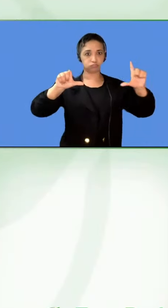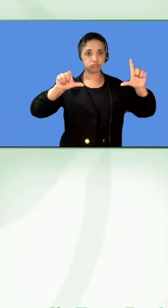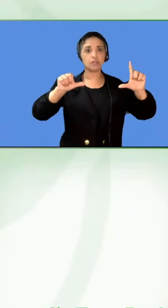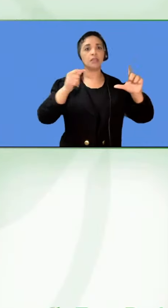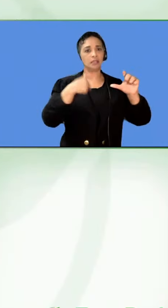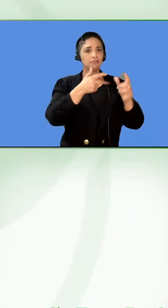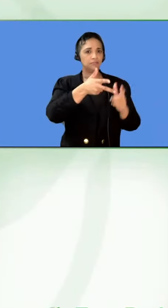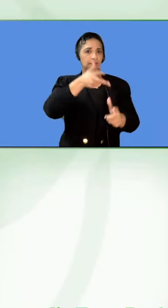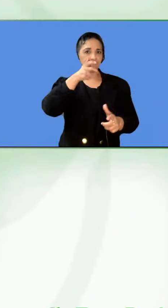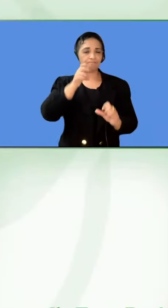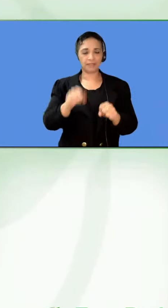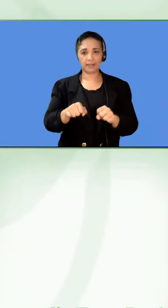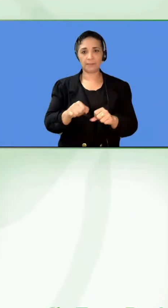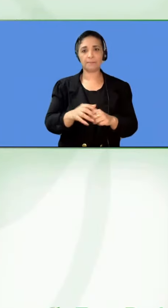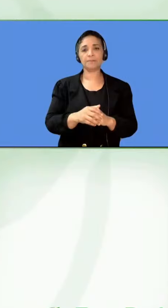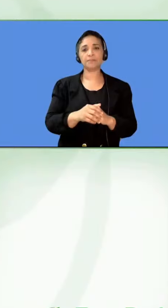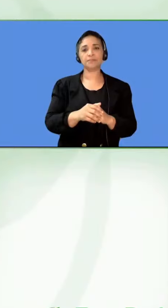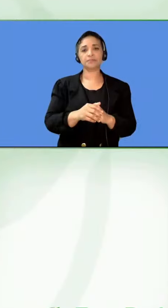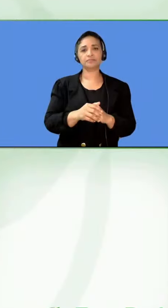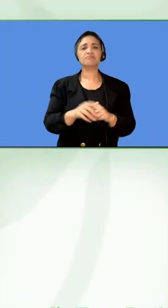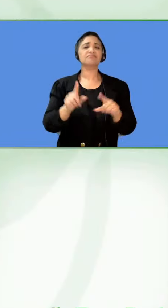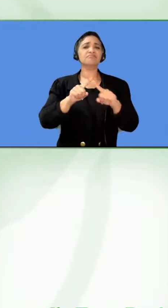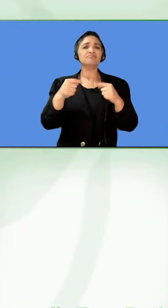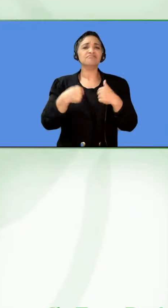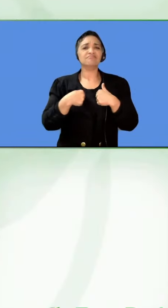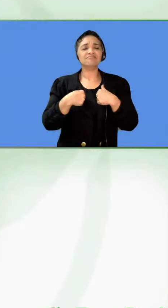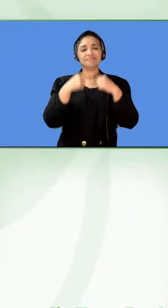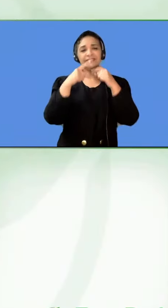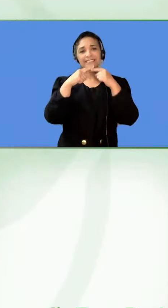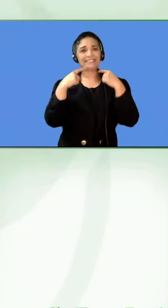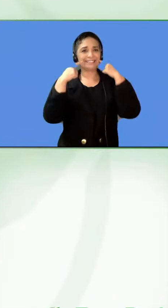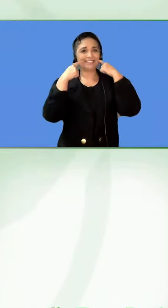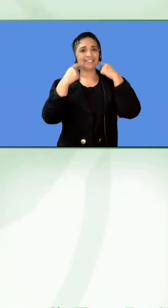Overall, I am really glad that I made the transition to the Academy for the Blind, and